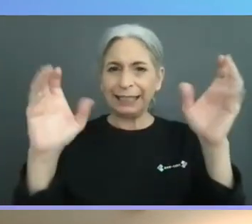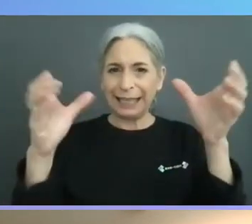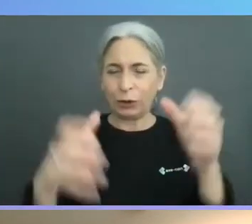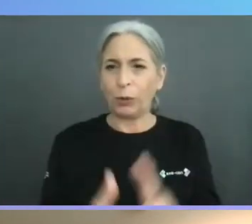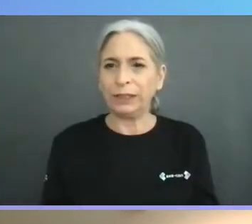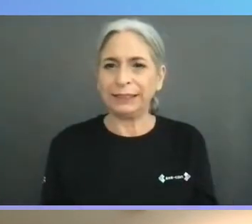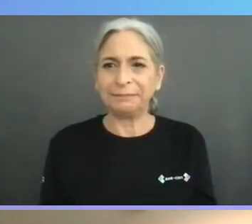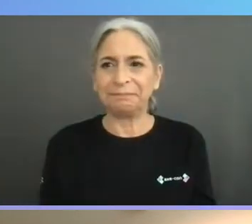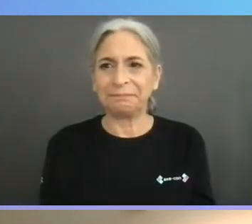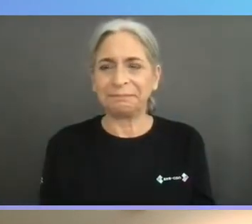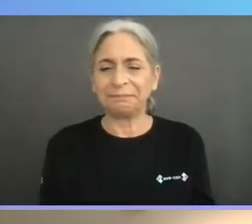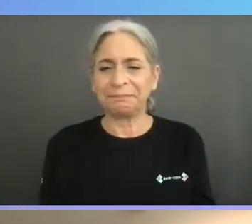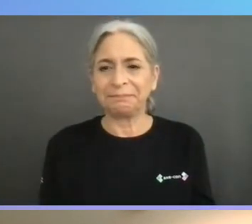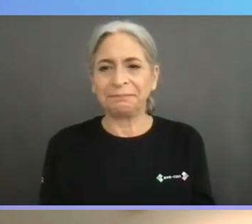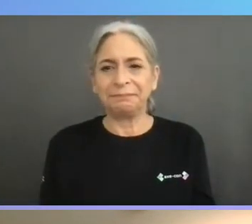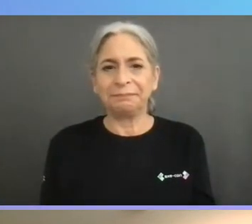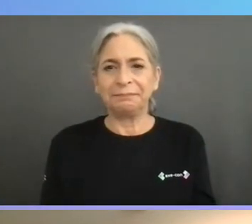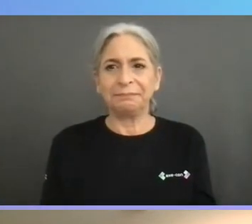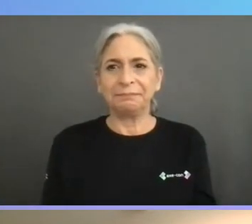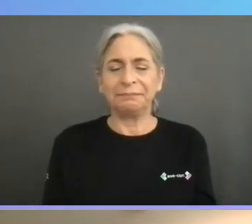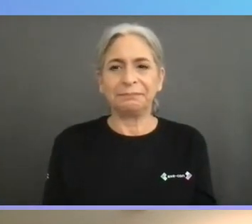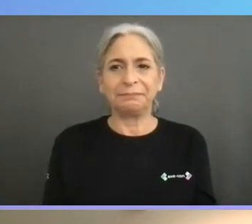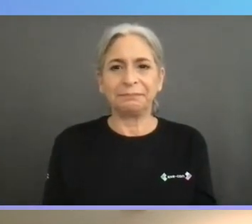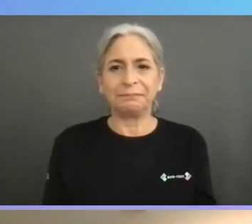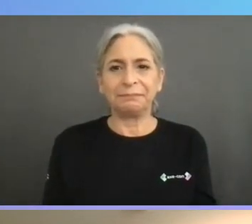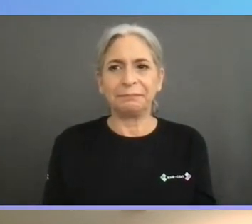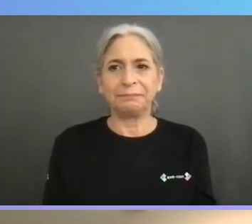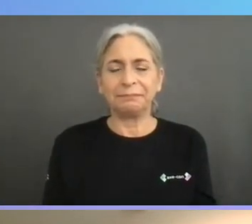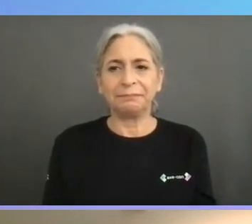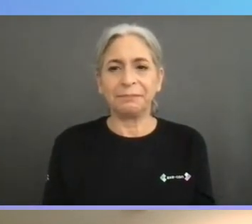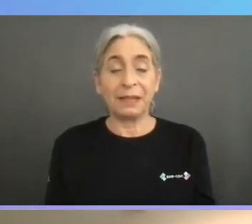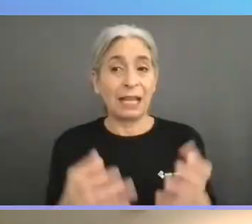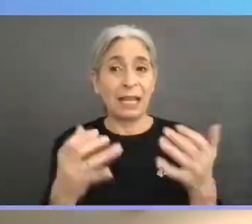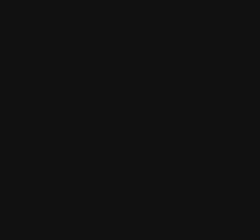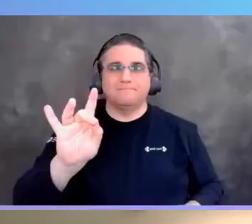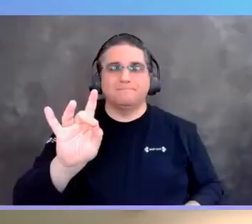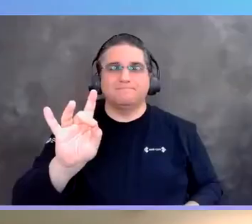Slide number eight. Uh now we have examples of images that I